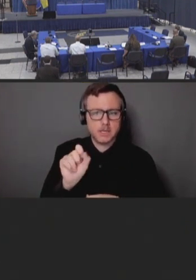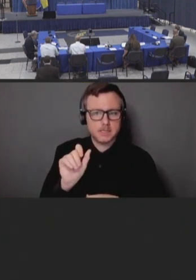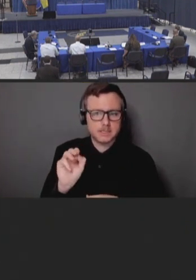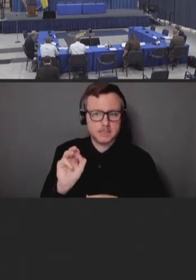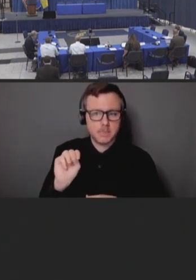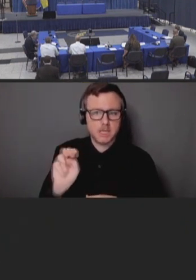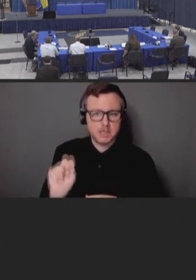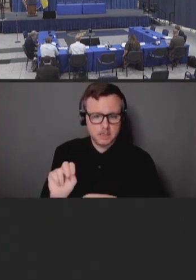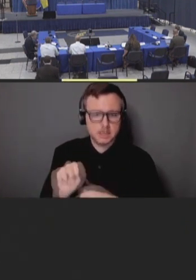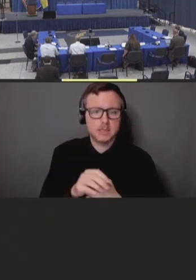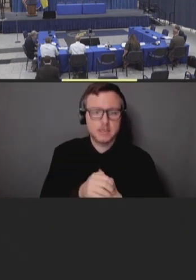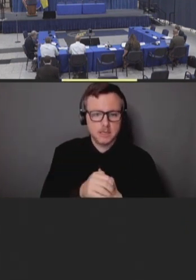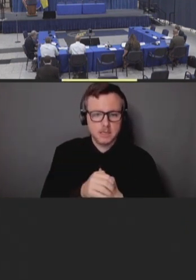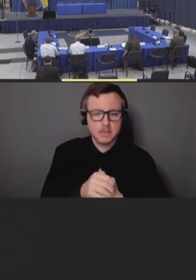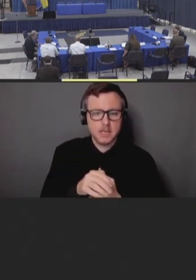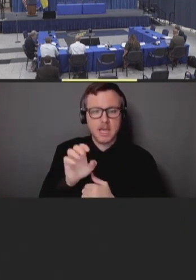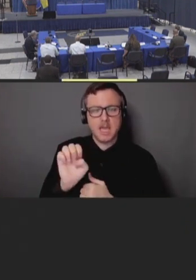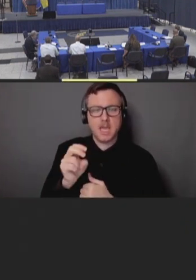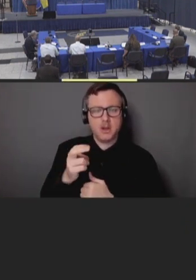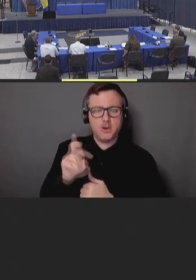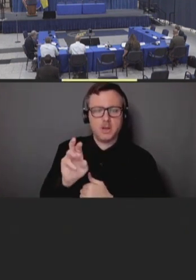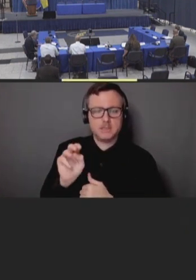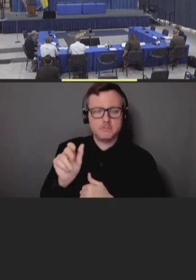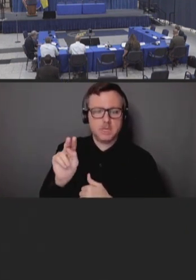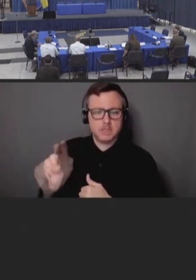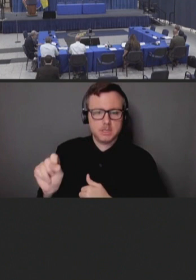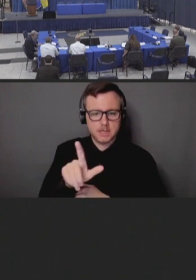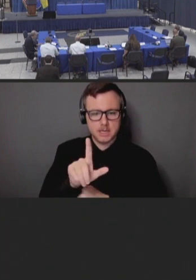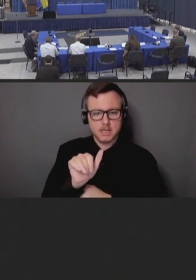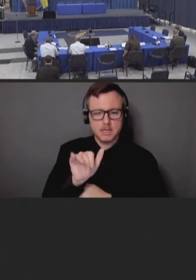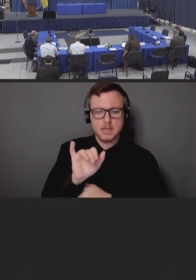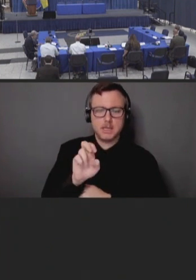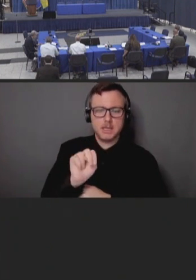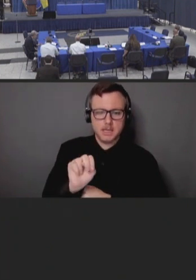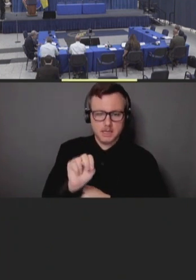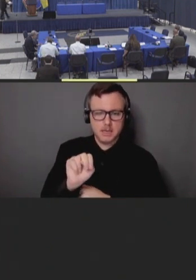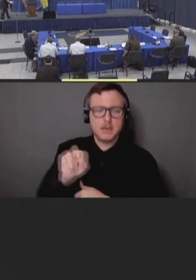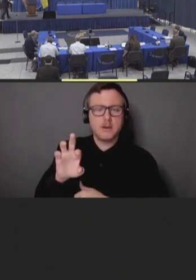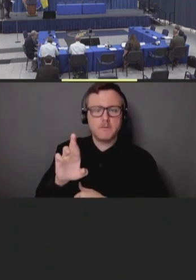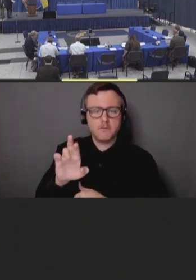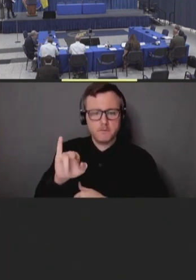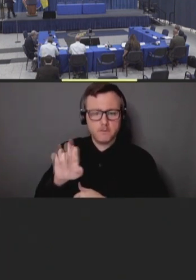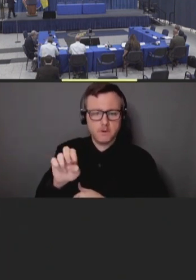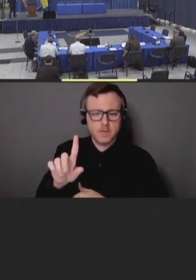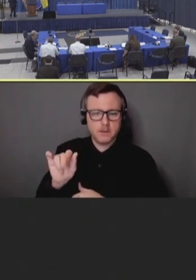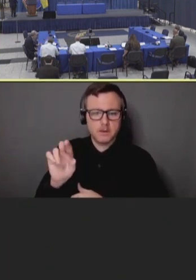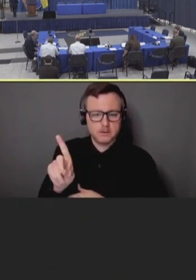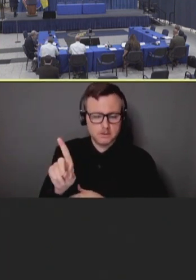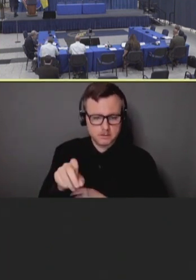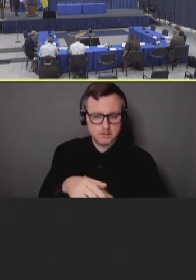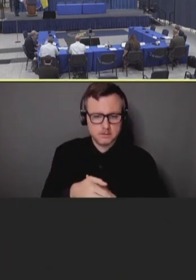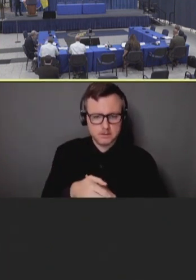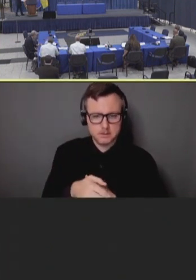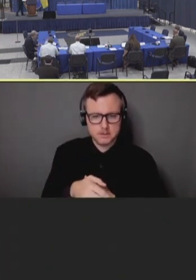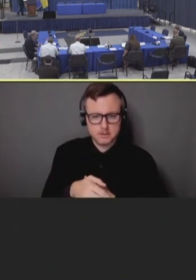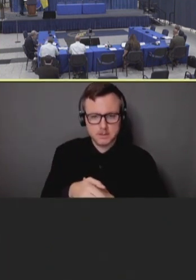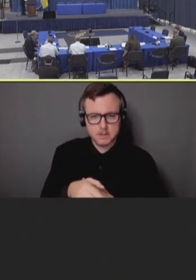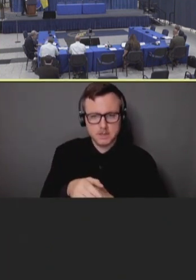Kris Ehresmann: Good morning. Present. Ann Aikin: Good morning. Len Friedland. Len Friedland: Good morning.